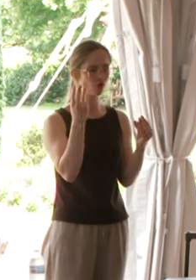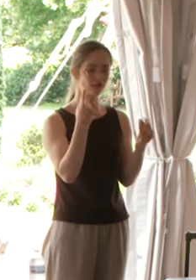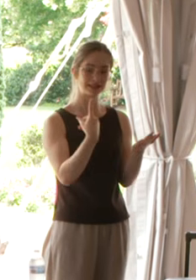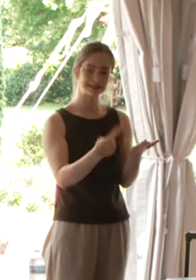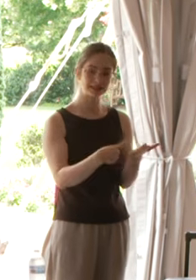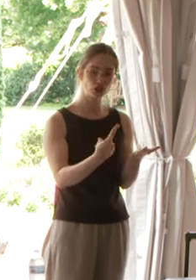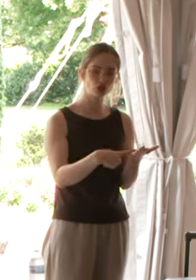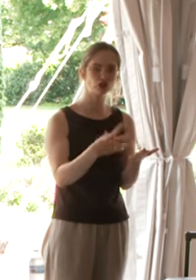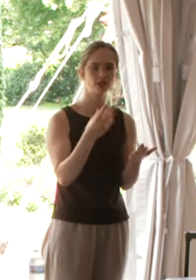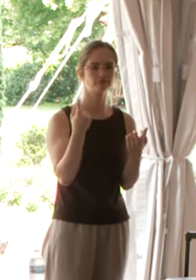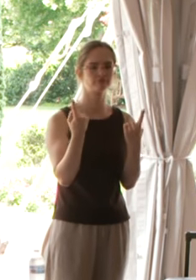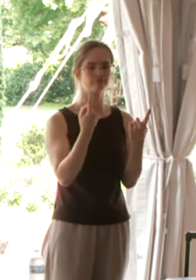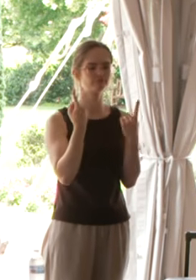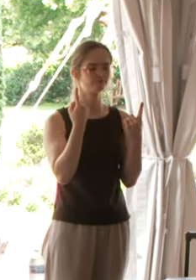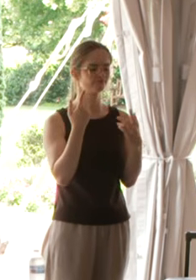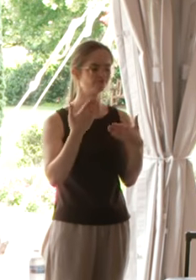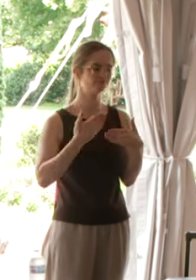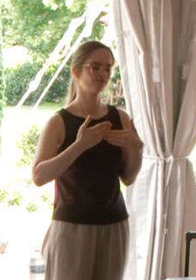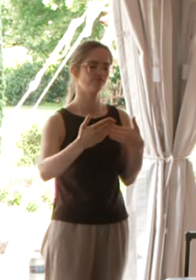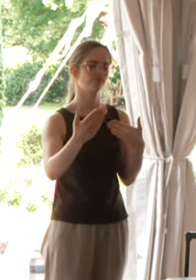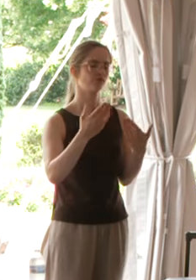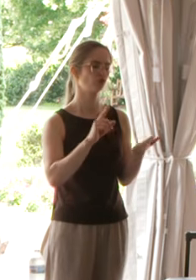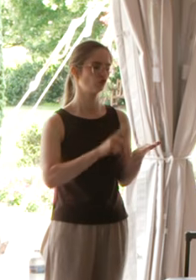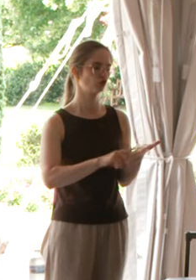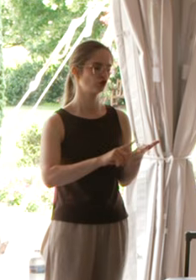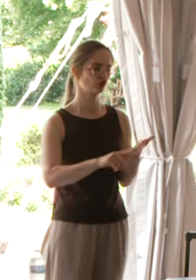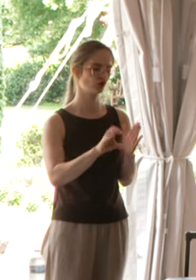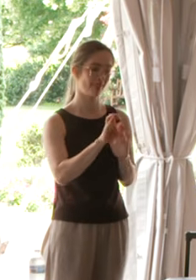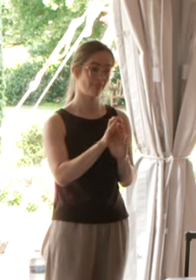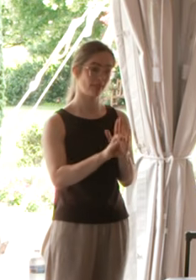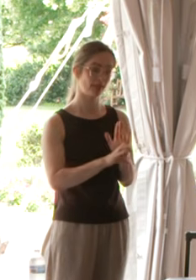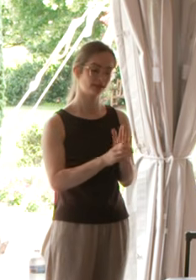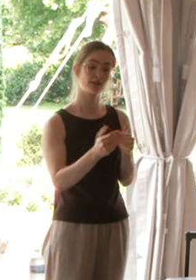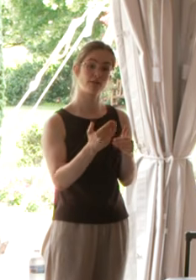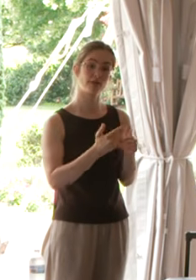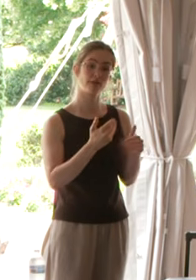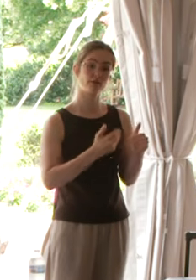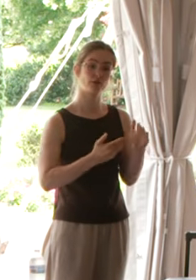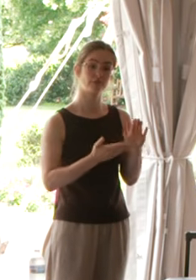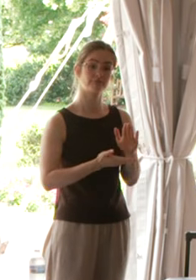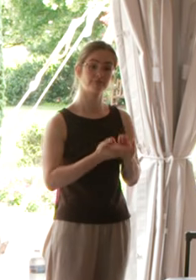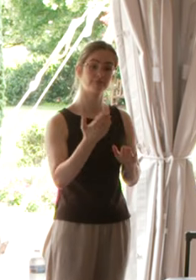and consider the future of research ethics. Before you leave, I invite you to take some